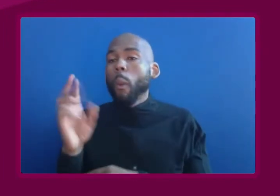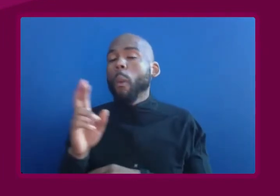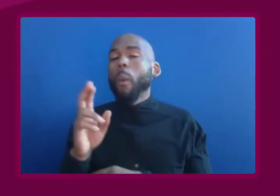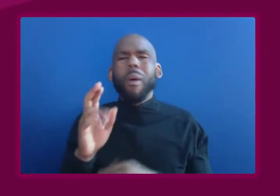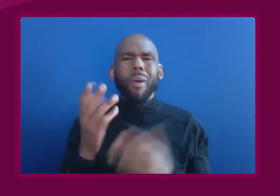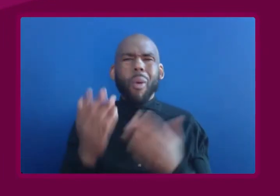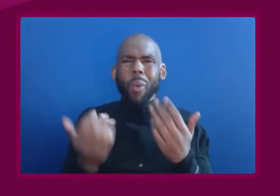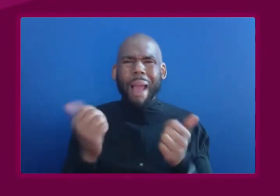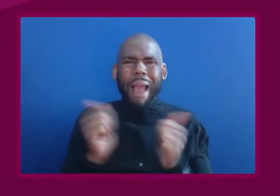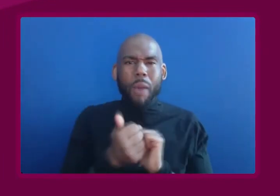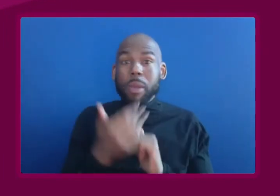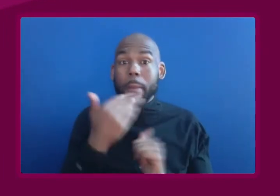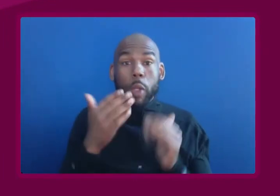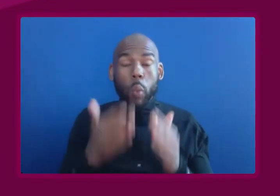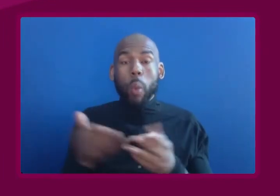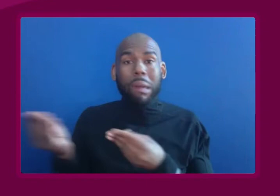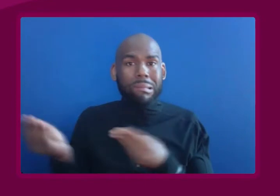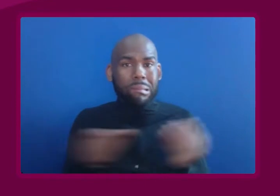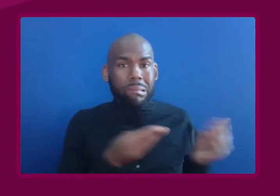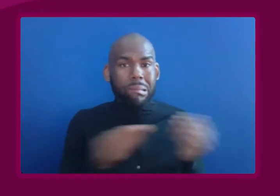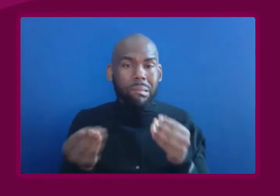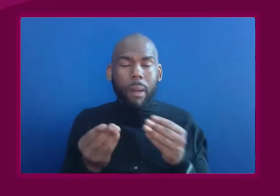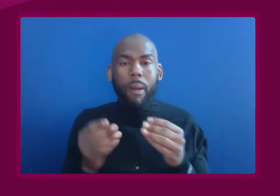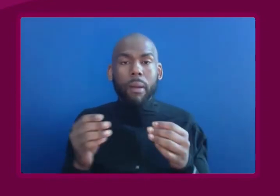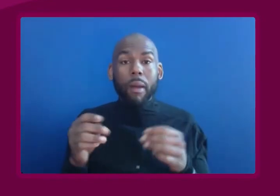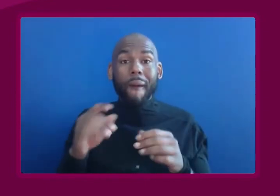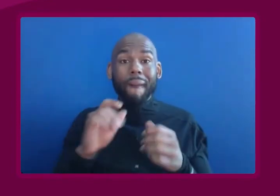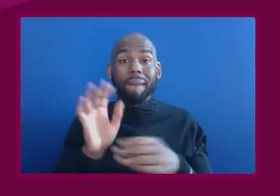facilitate an inclusive video call?